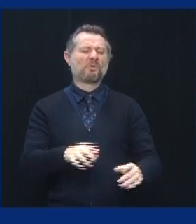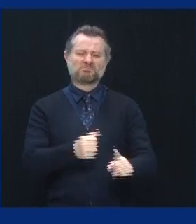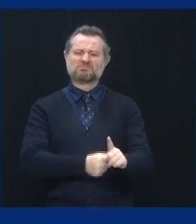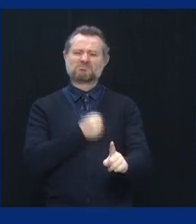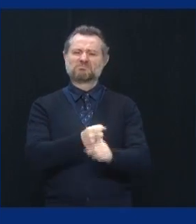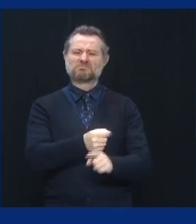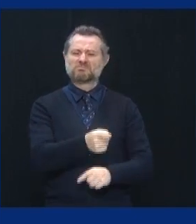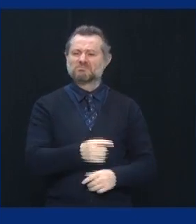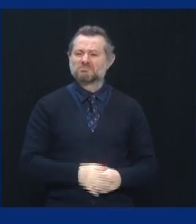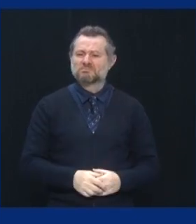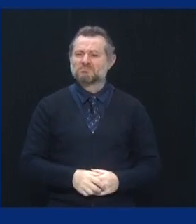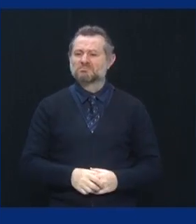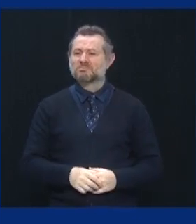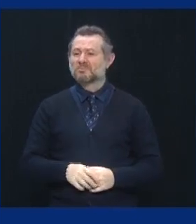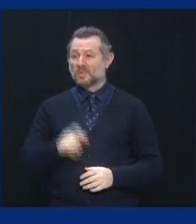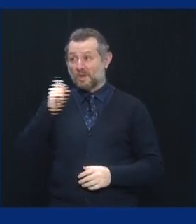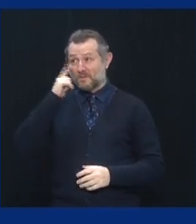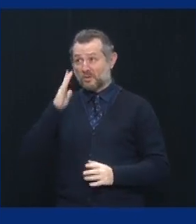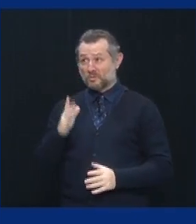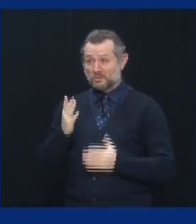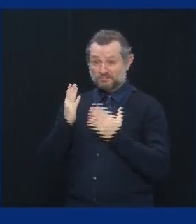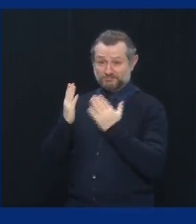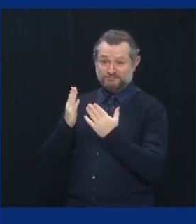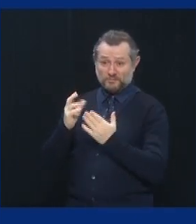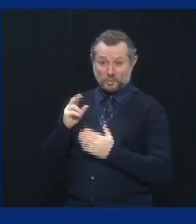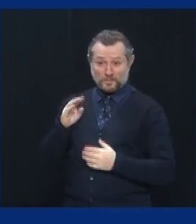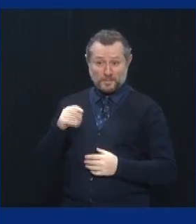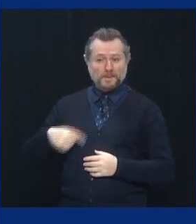COMMUNITIES, AND IN COMMUNITIES.